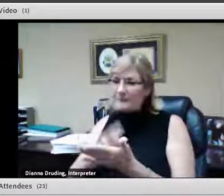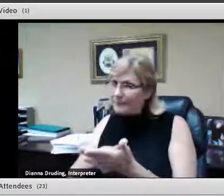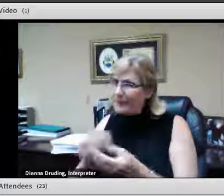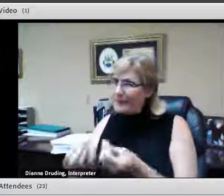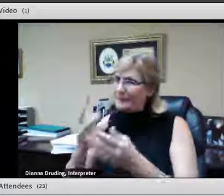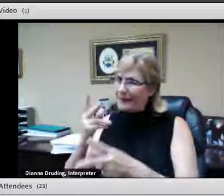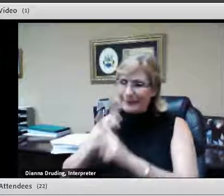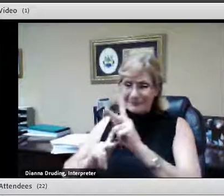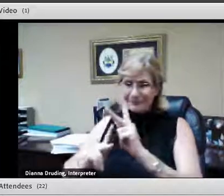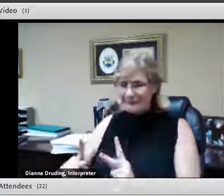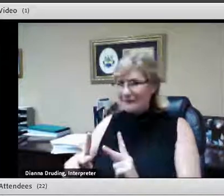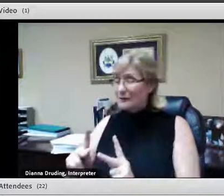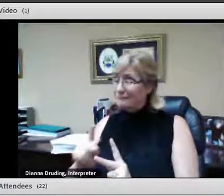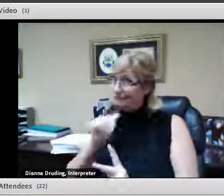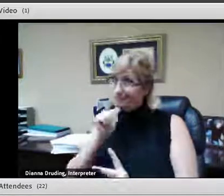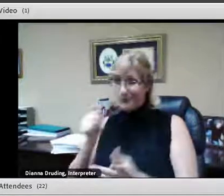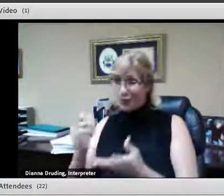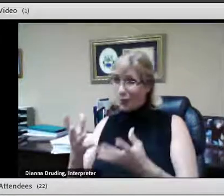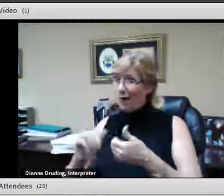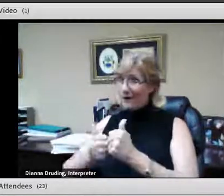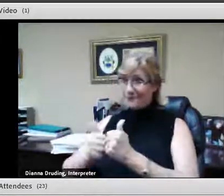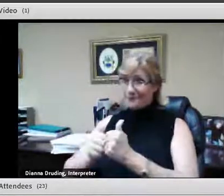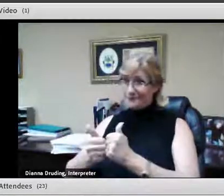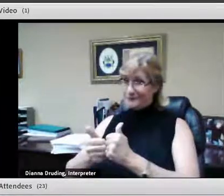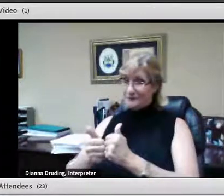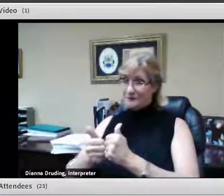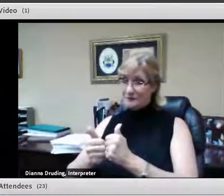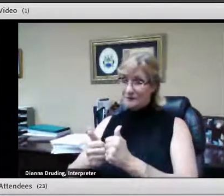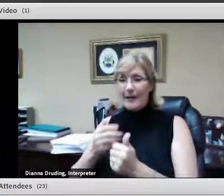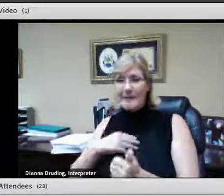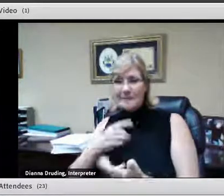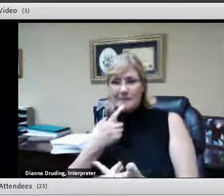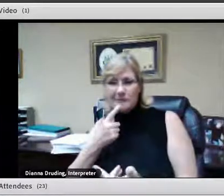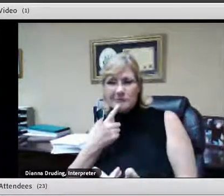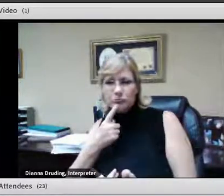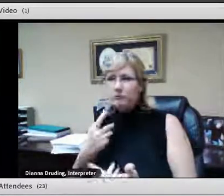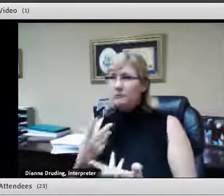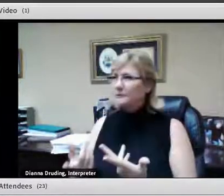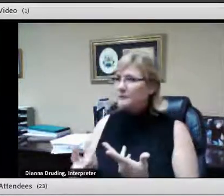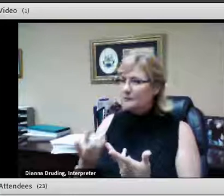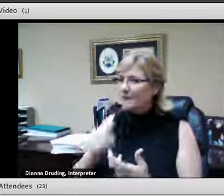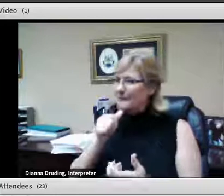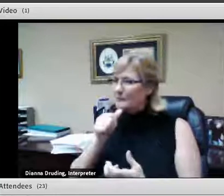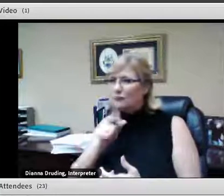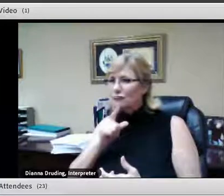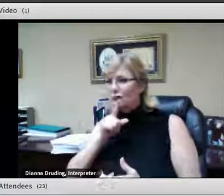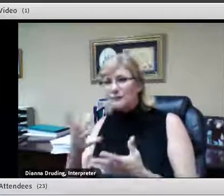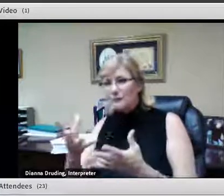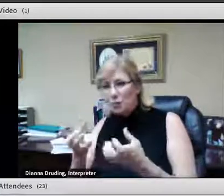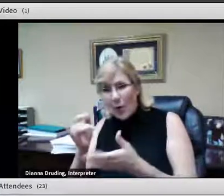A lot of people are anti-competition. They say it kind of breeds an environment that you don't really want in your classroom.